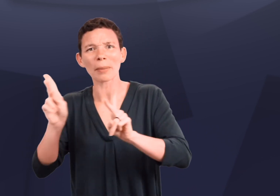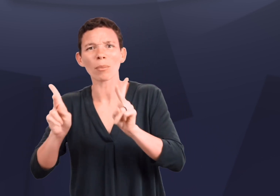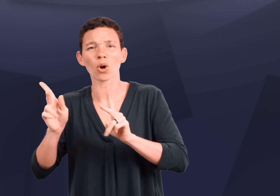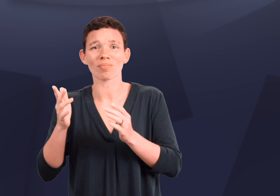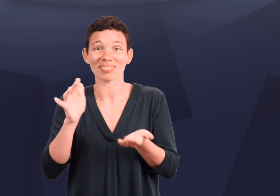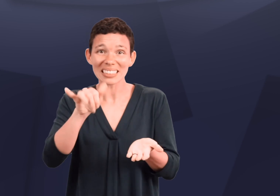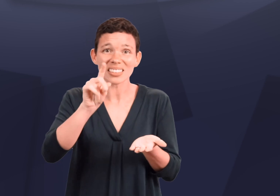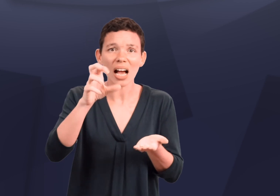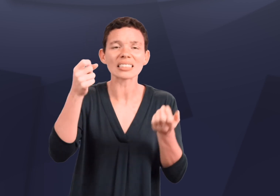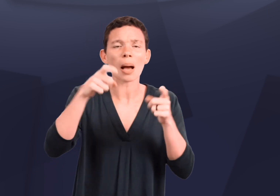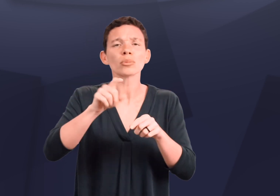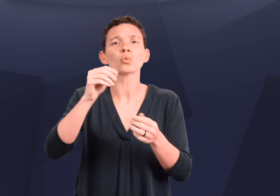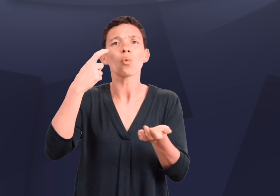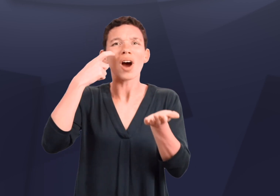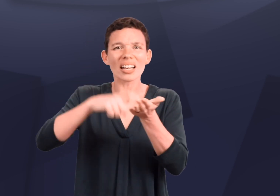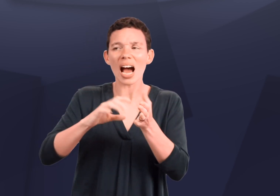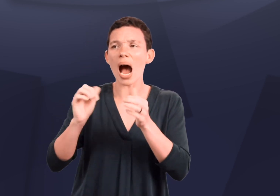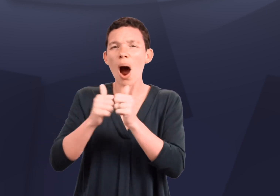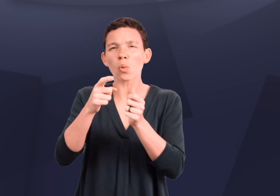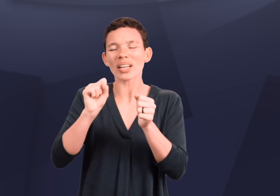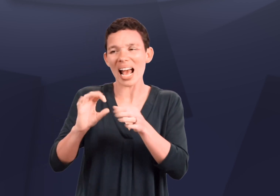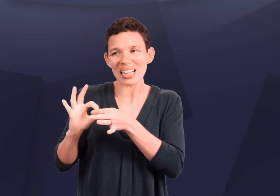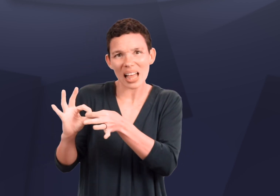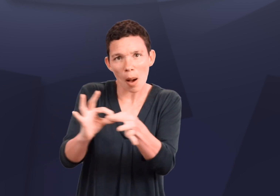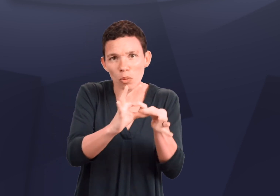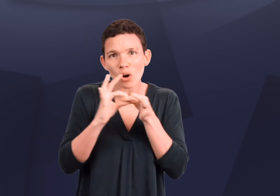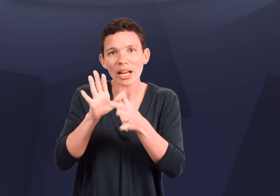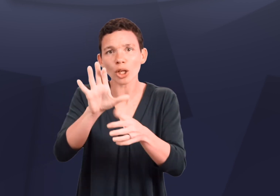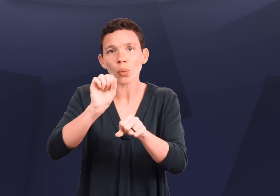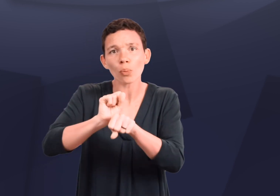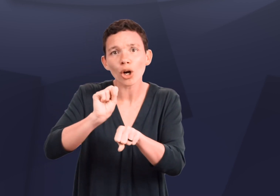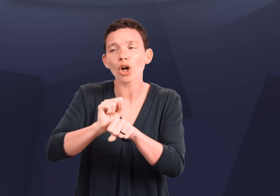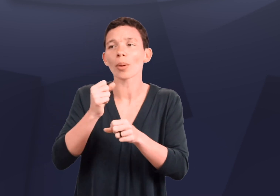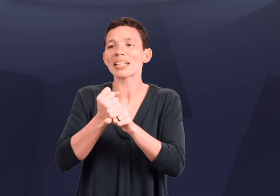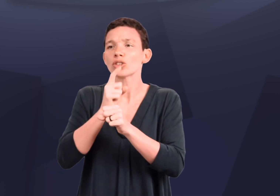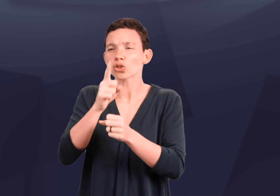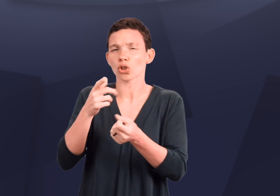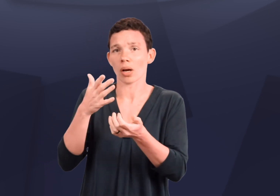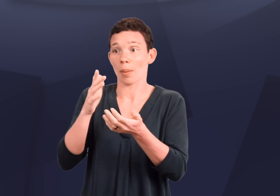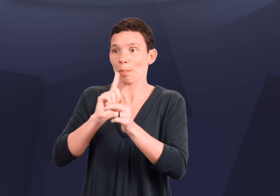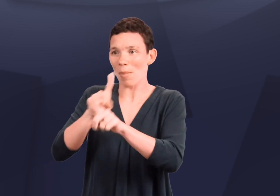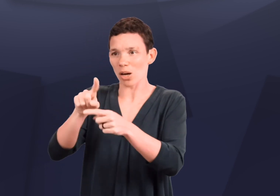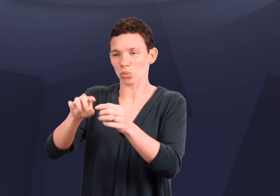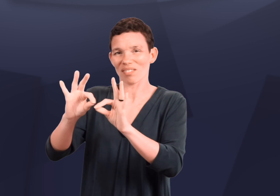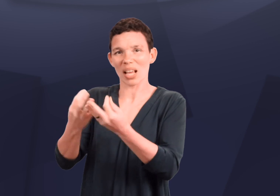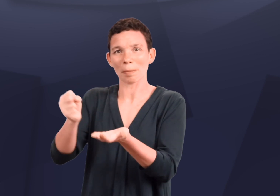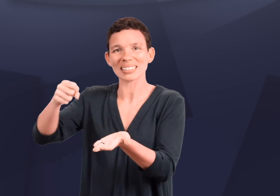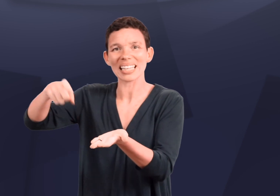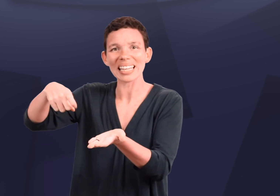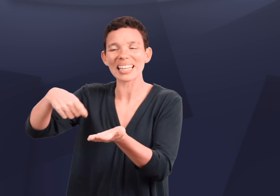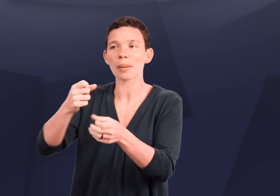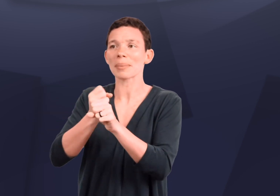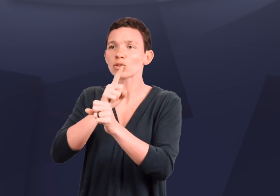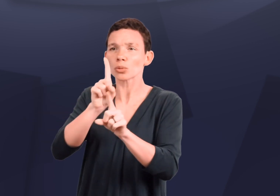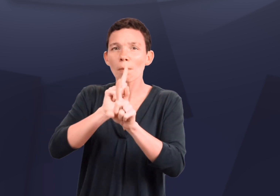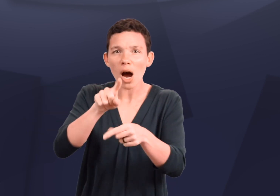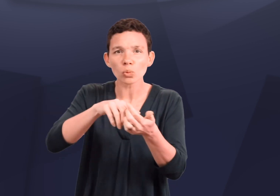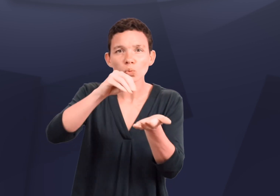Why am I getting seven different emails from different people? They need us to work with them and collaborate to meet the student's needs.